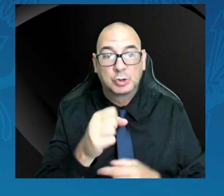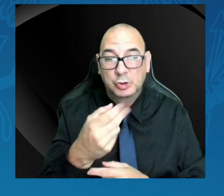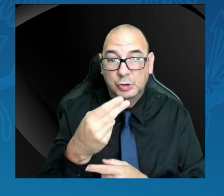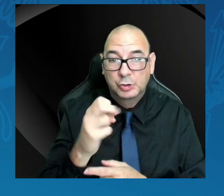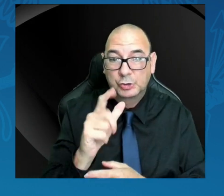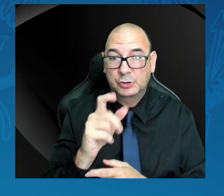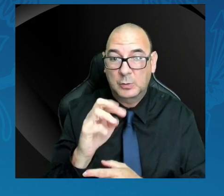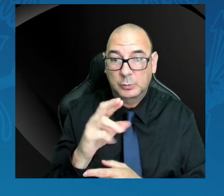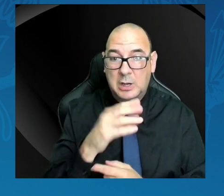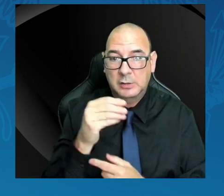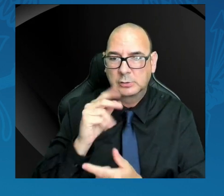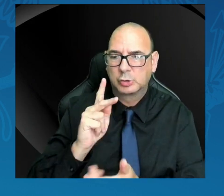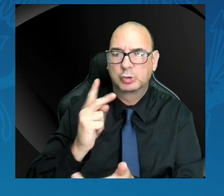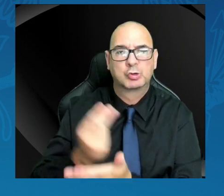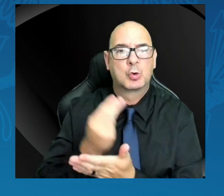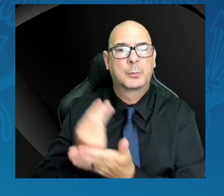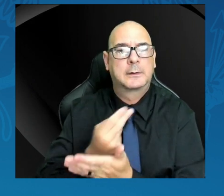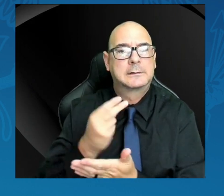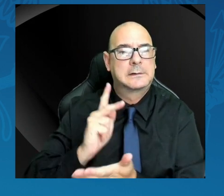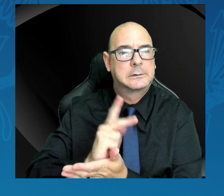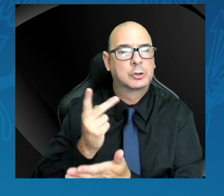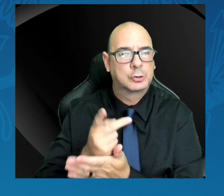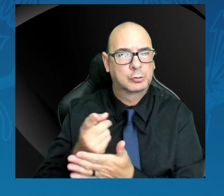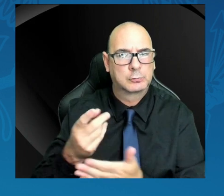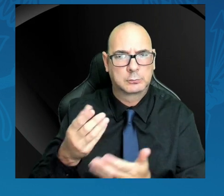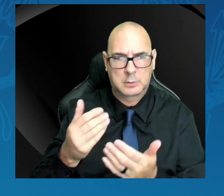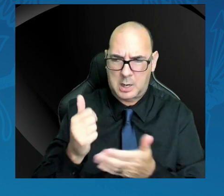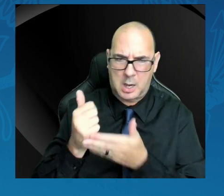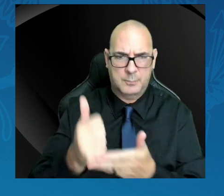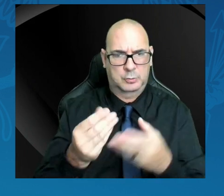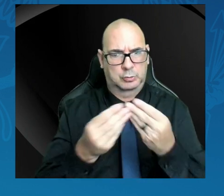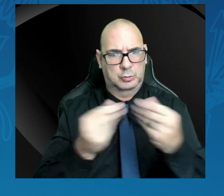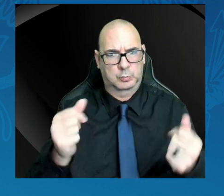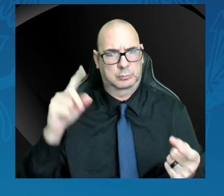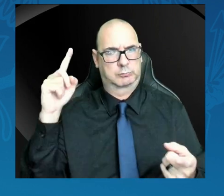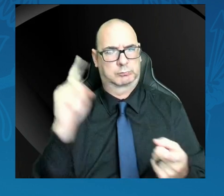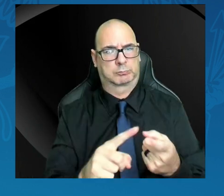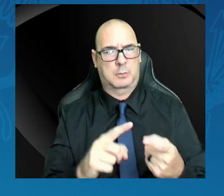but we also want to help reduce plastic waste as plastic is often used for store bought packaging.